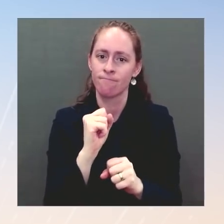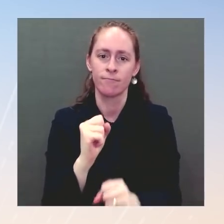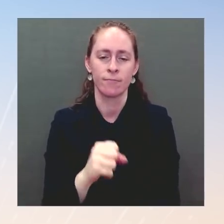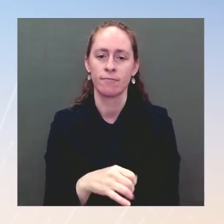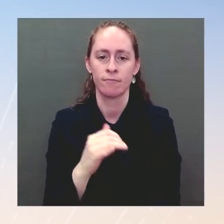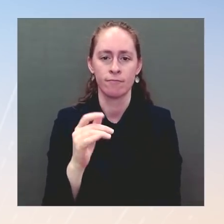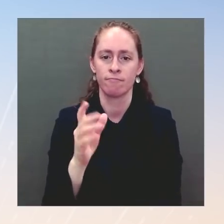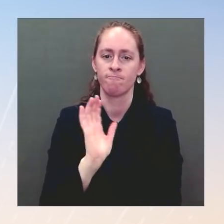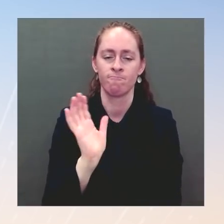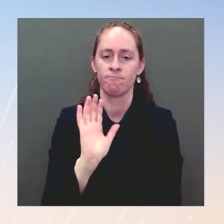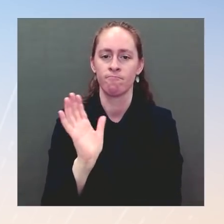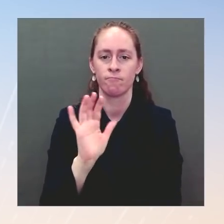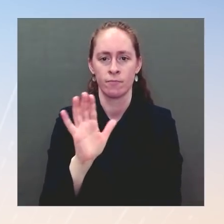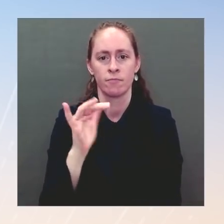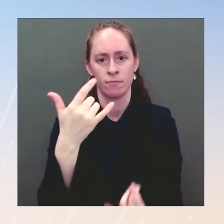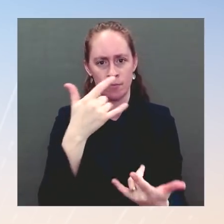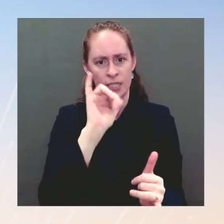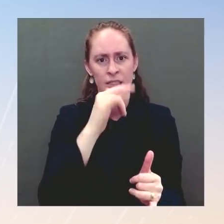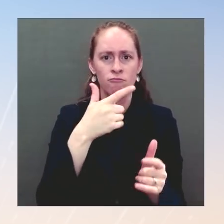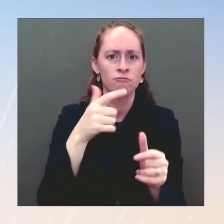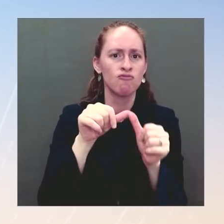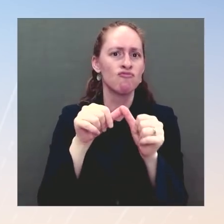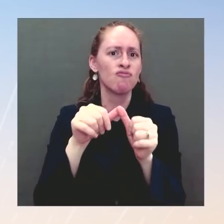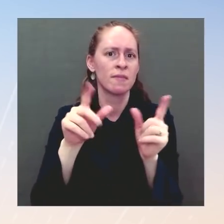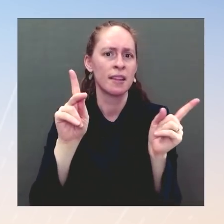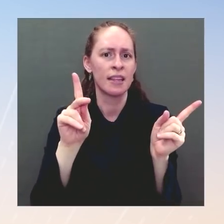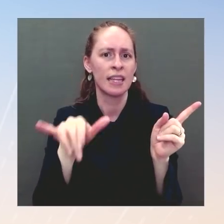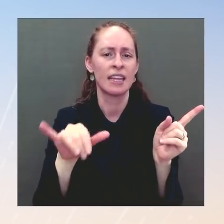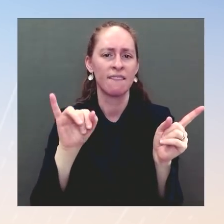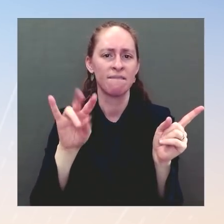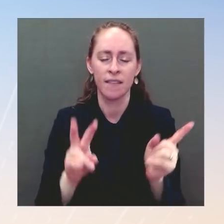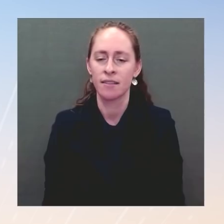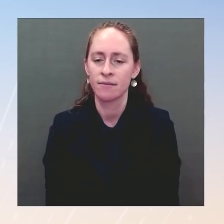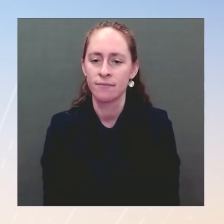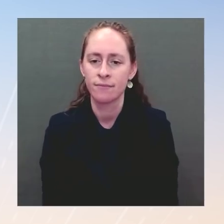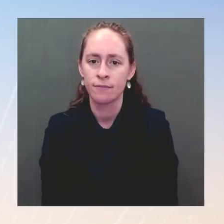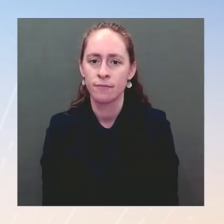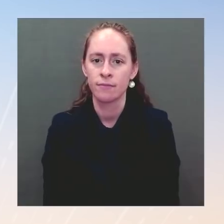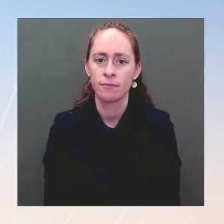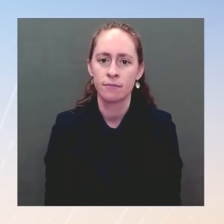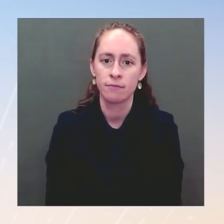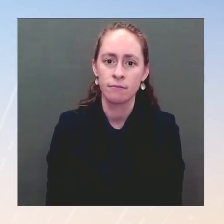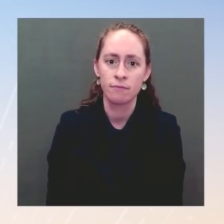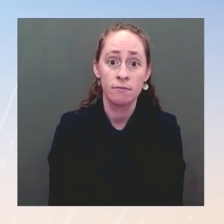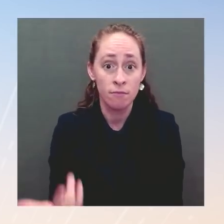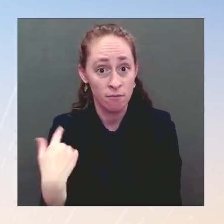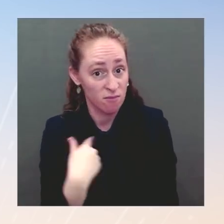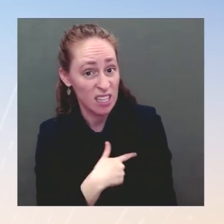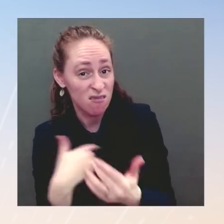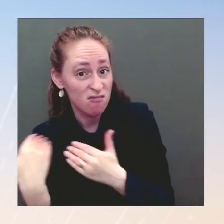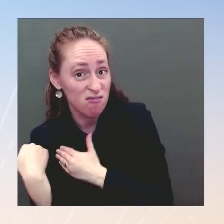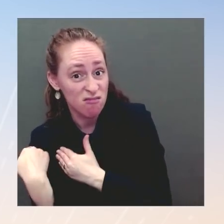without detailing what you're doing, do we bear some responsibility for making sure that he is safe? Ms. Psaki: We are going to continue to engage with him privately. I'm not going to detail or speak to it further from here.